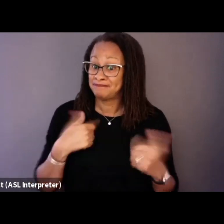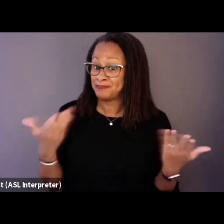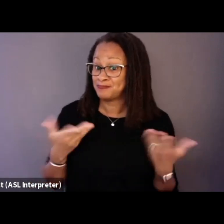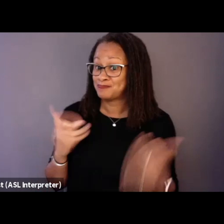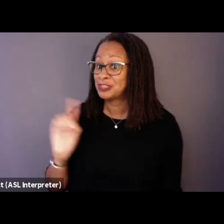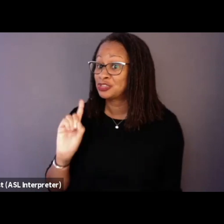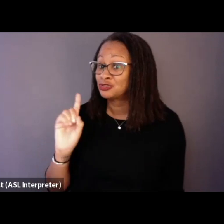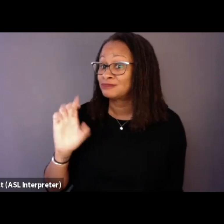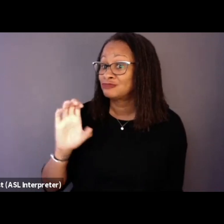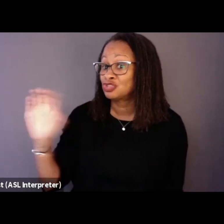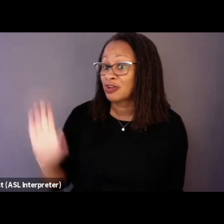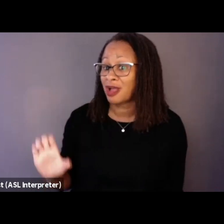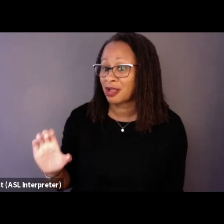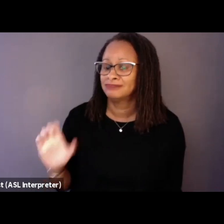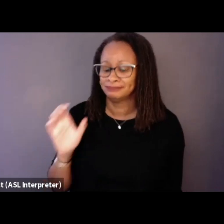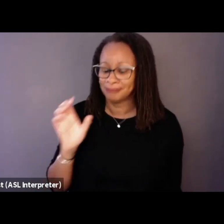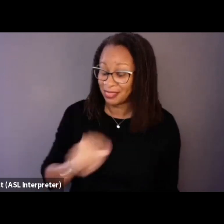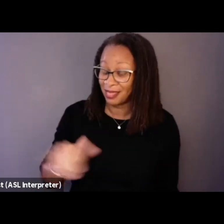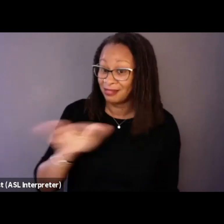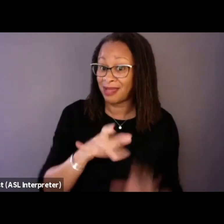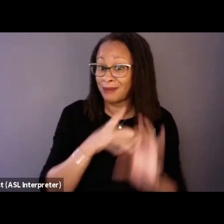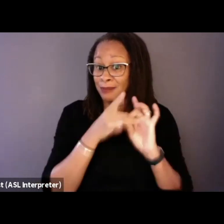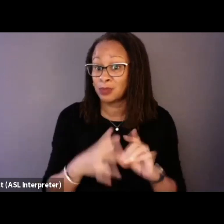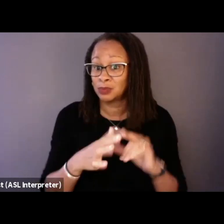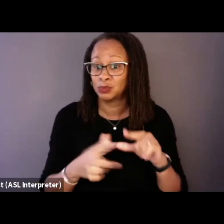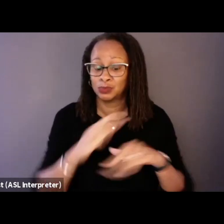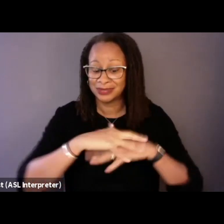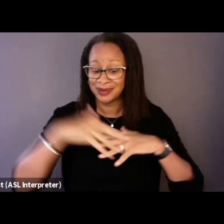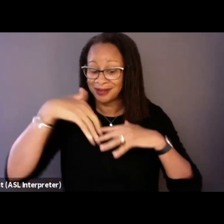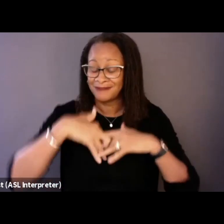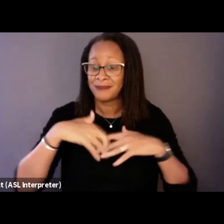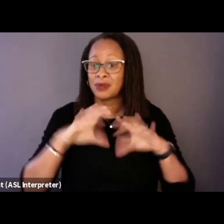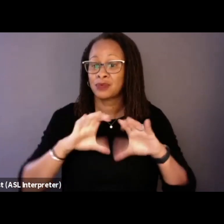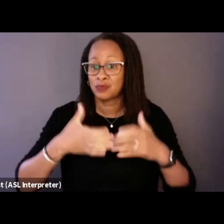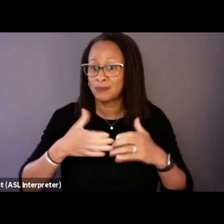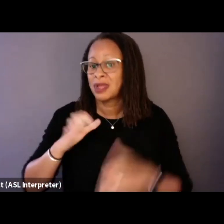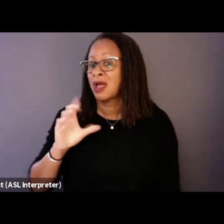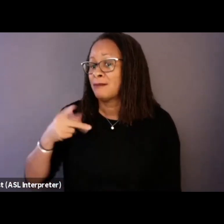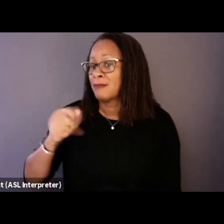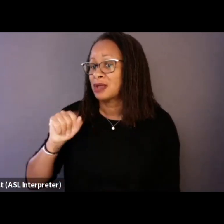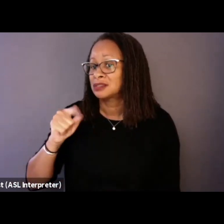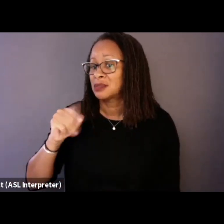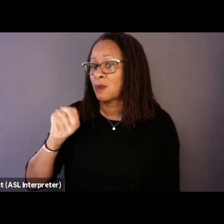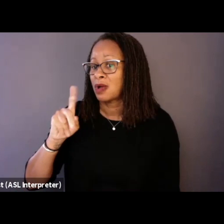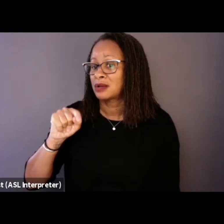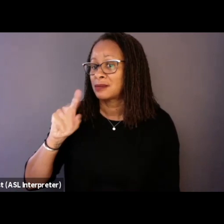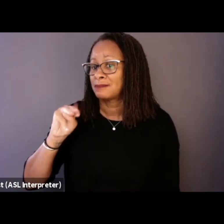which is on the unceded land of the Pottawatomie people, who've been stewards of this land for generations.